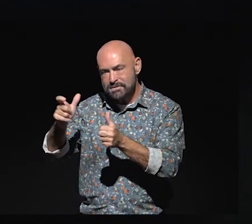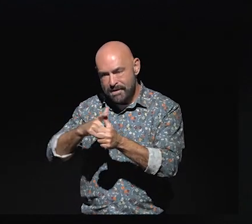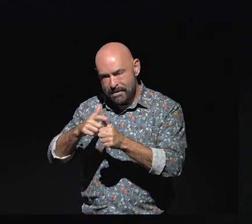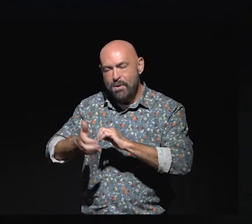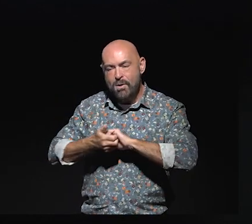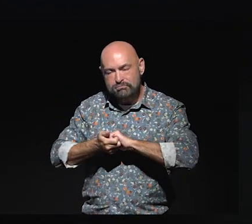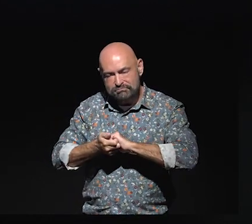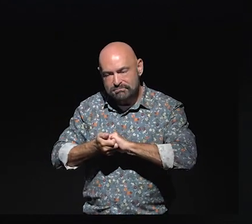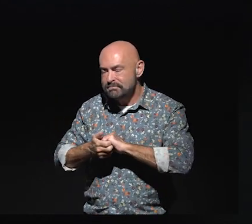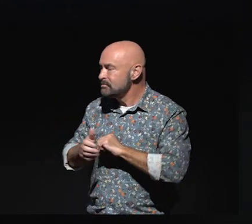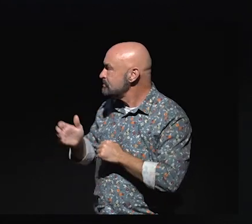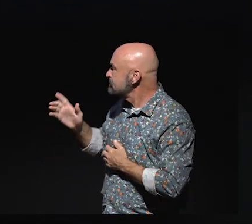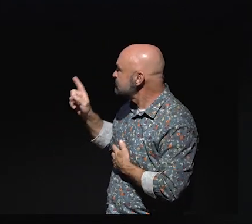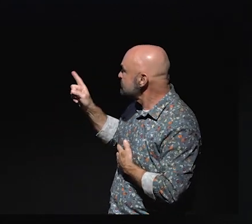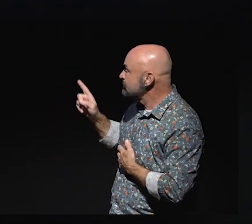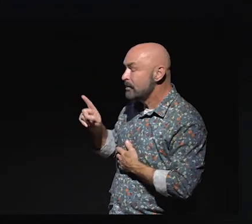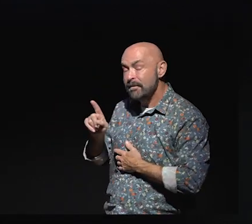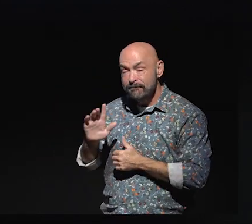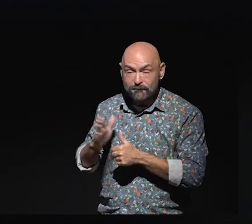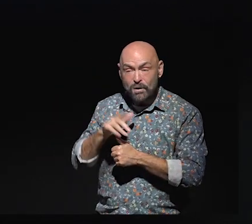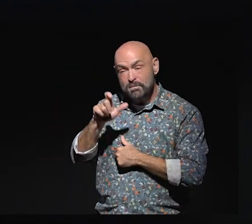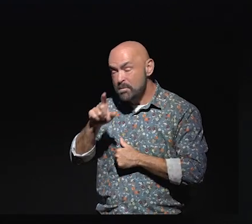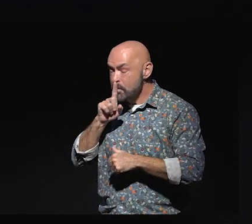He is also one of the first people to flee.